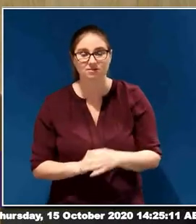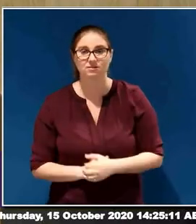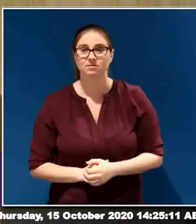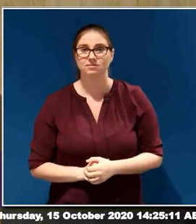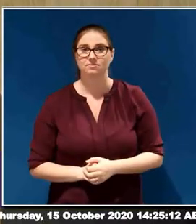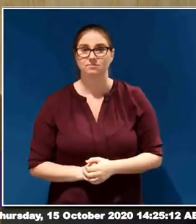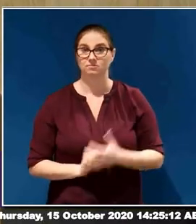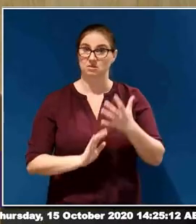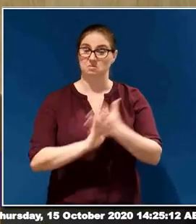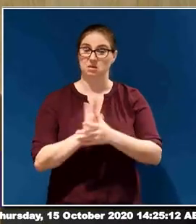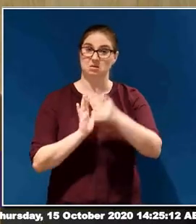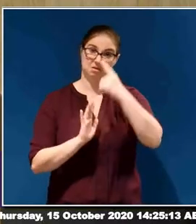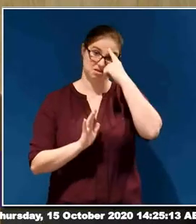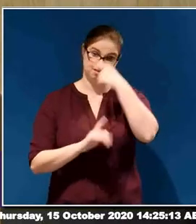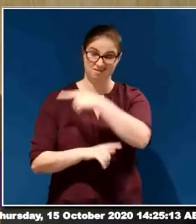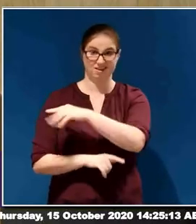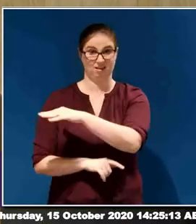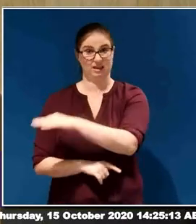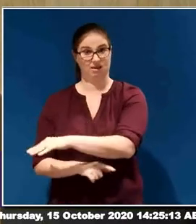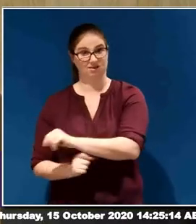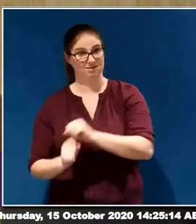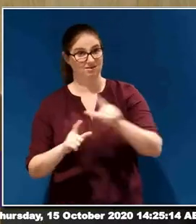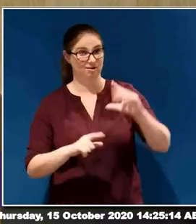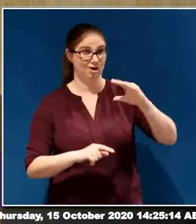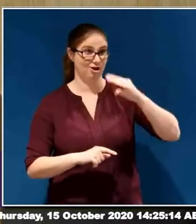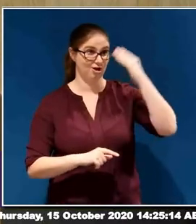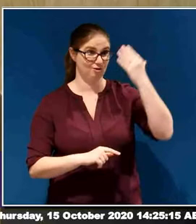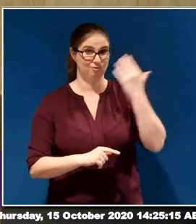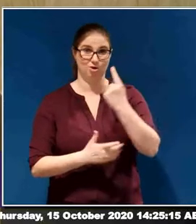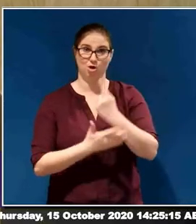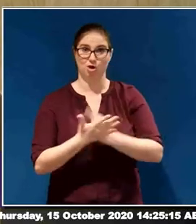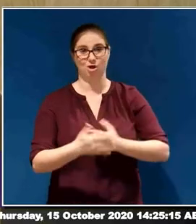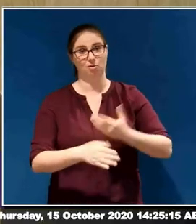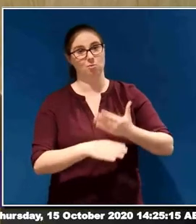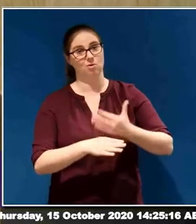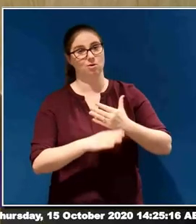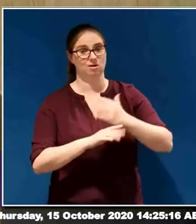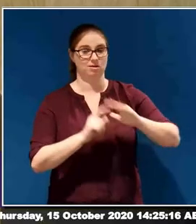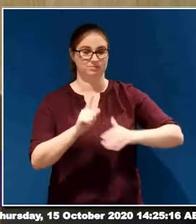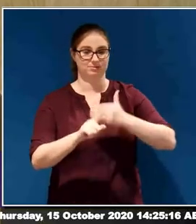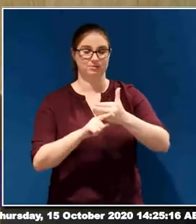where they're only there until, say, midday, not every day is exactly the same in a high school.